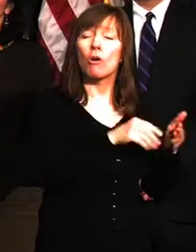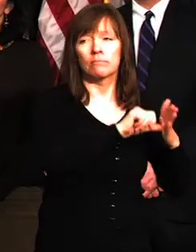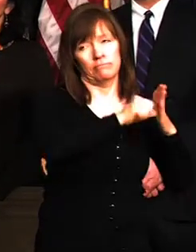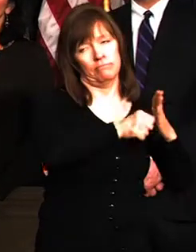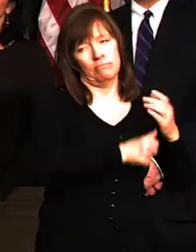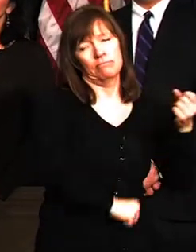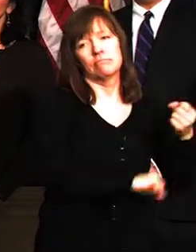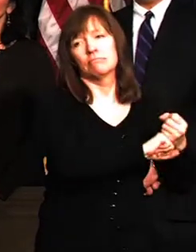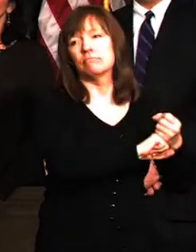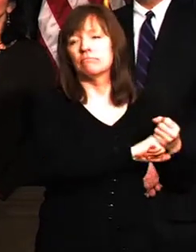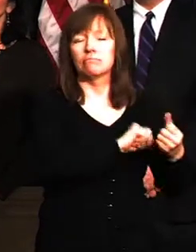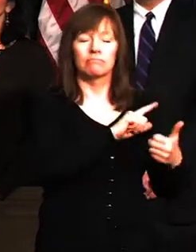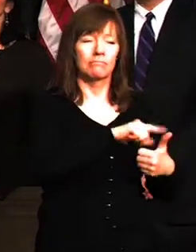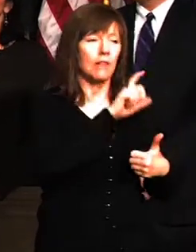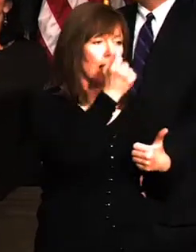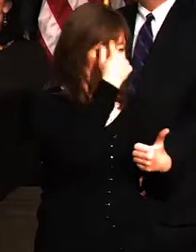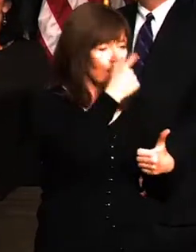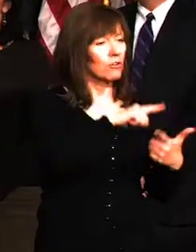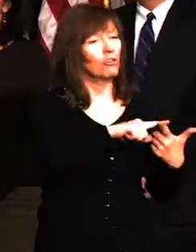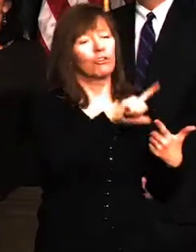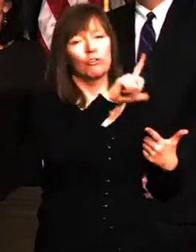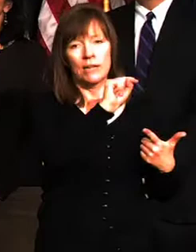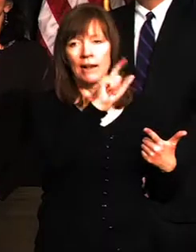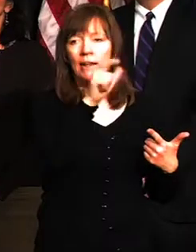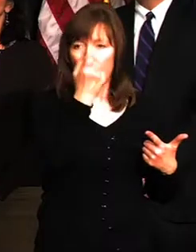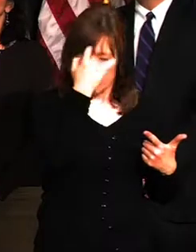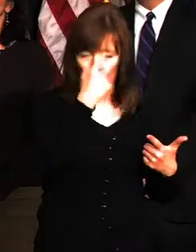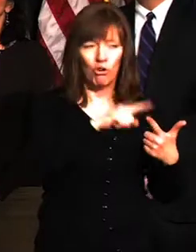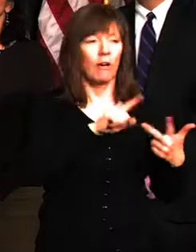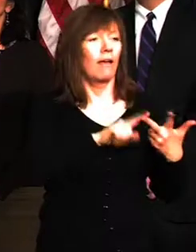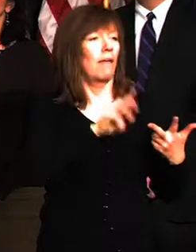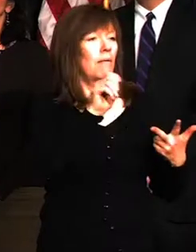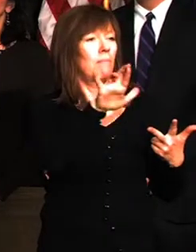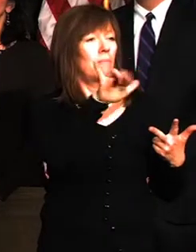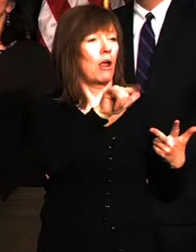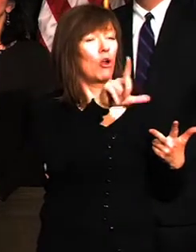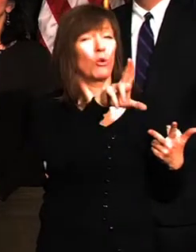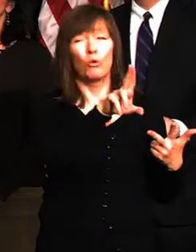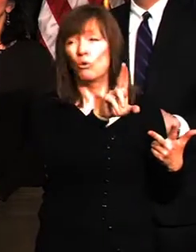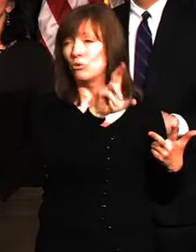Governor and Marylou Sudders said that when a family is in a hotel or been homeless for